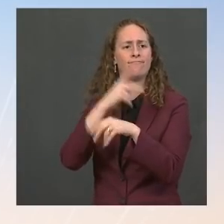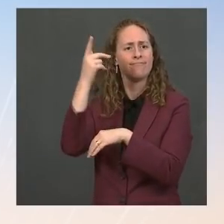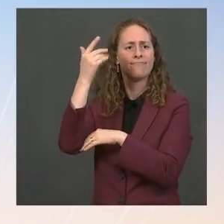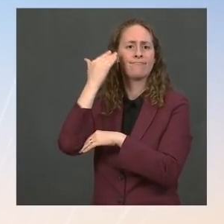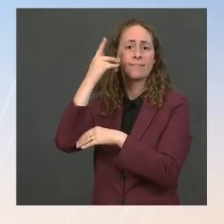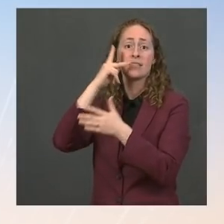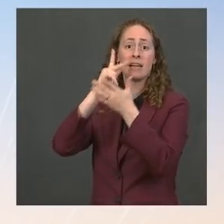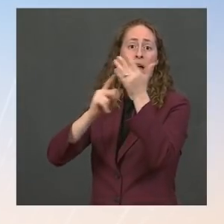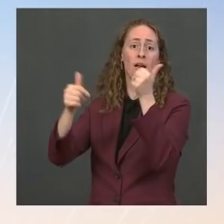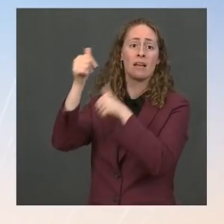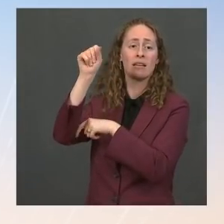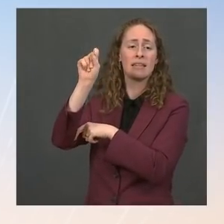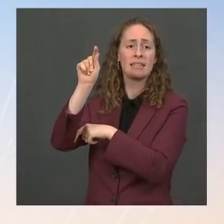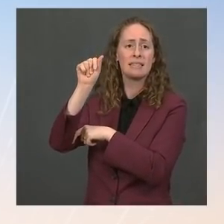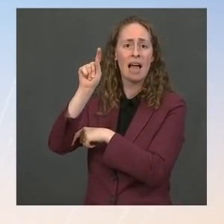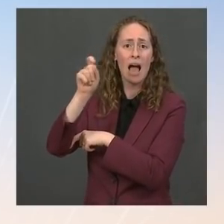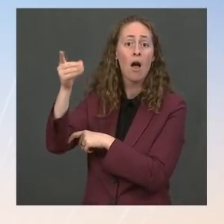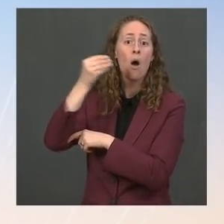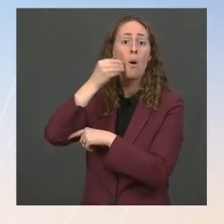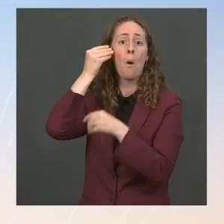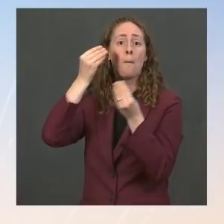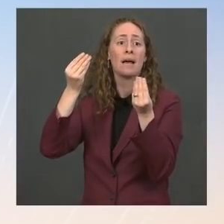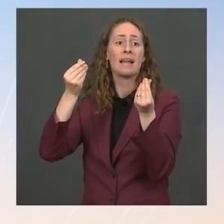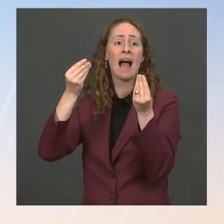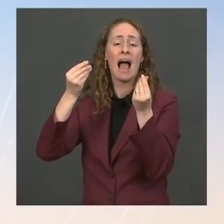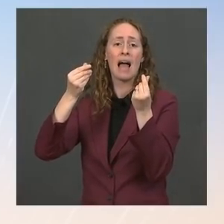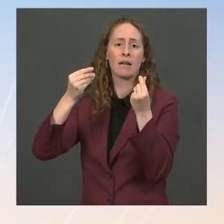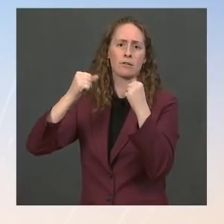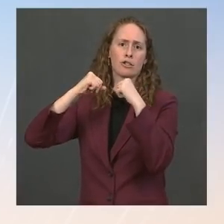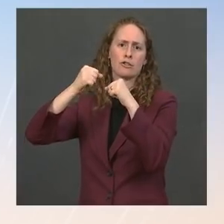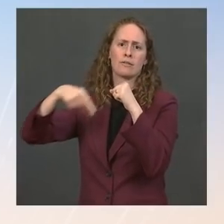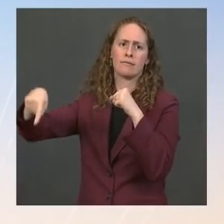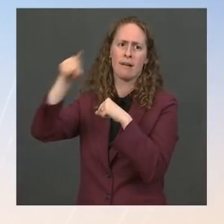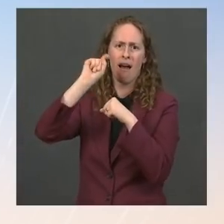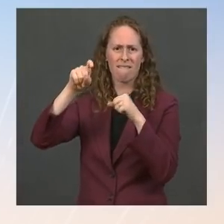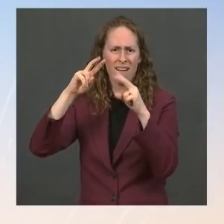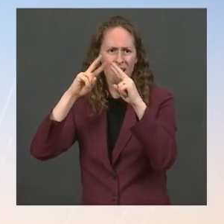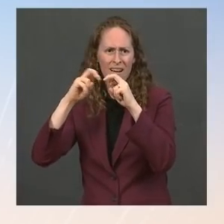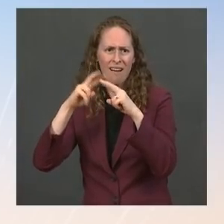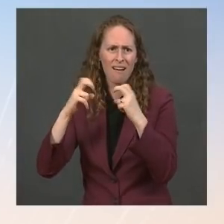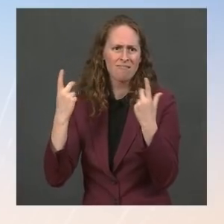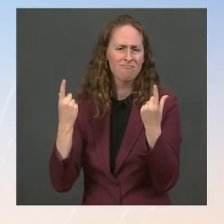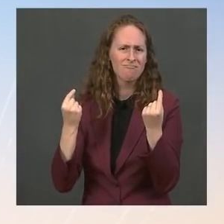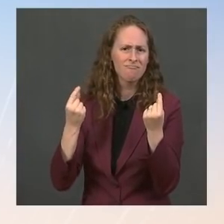are the ones who would assess circumstances like TPS status, which would be one that we granted